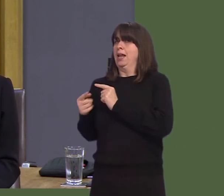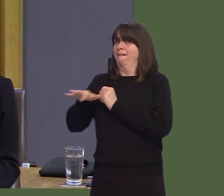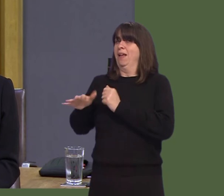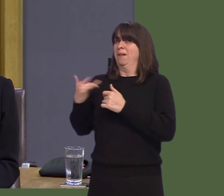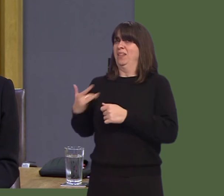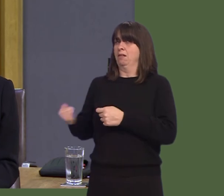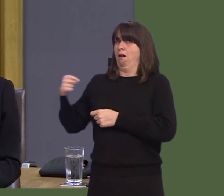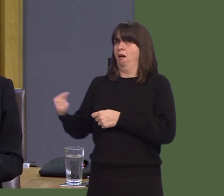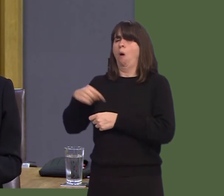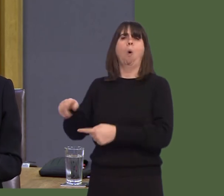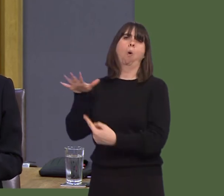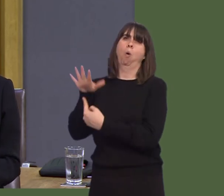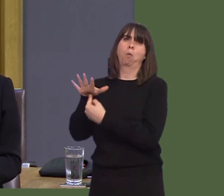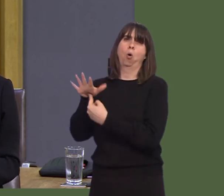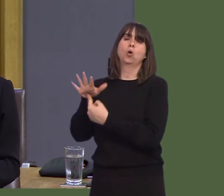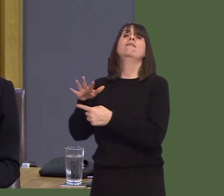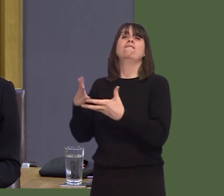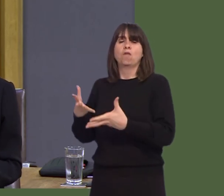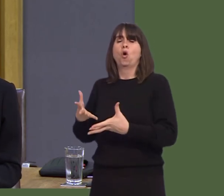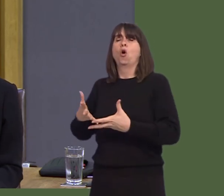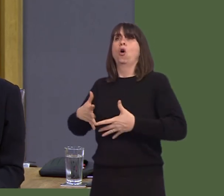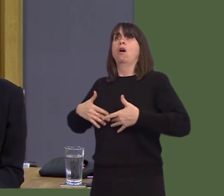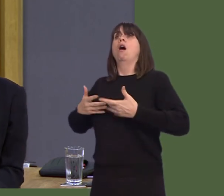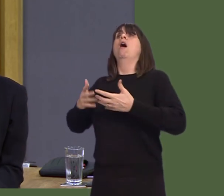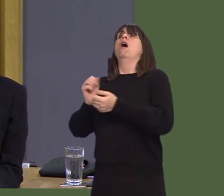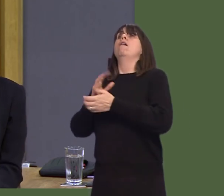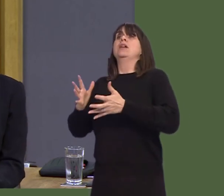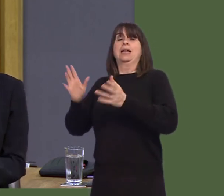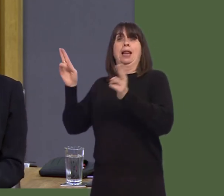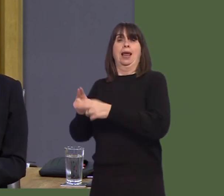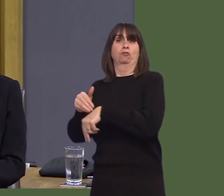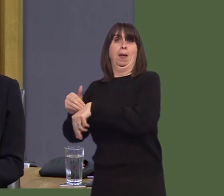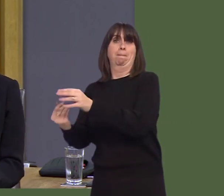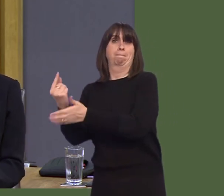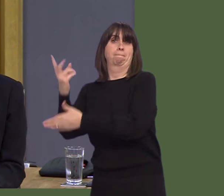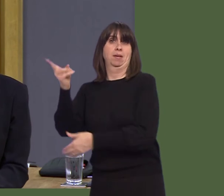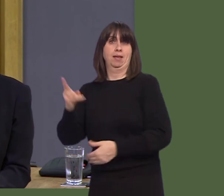be resolved, whether it was perhaps a stomach ulcer or worse, there was no treatment.